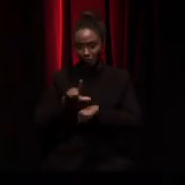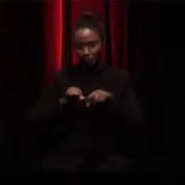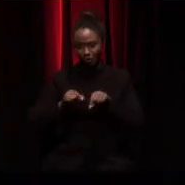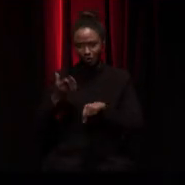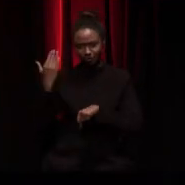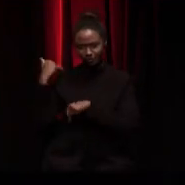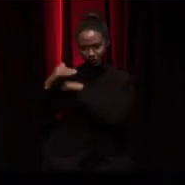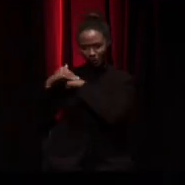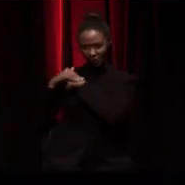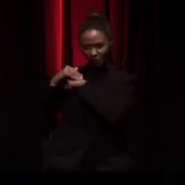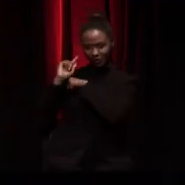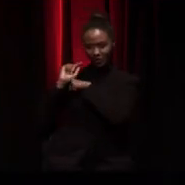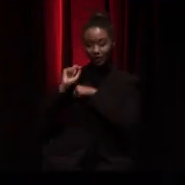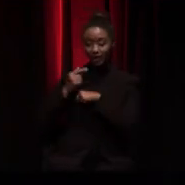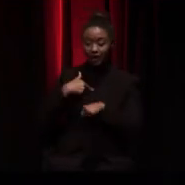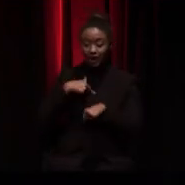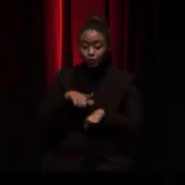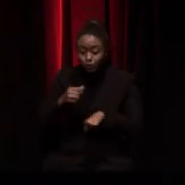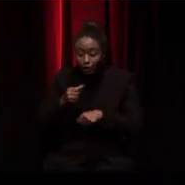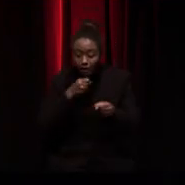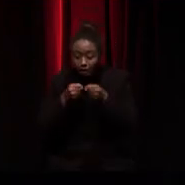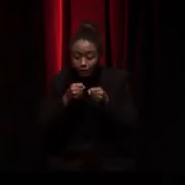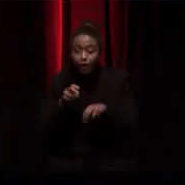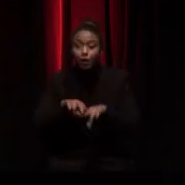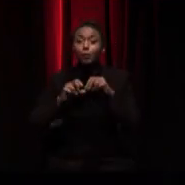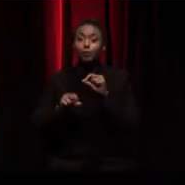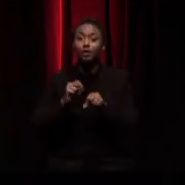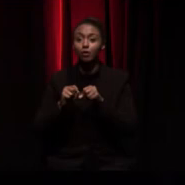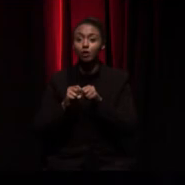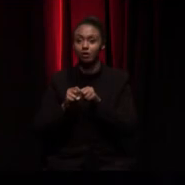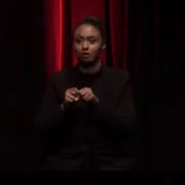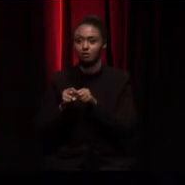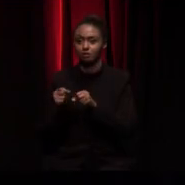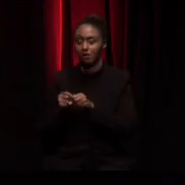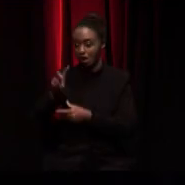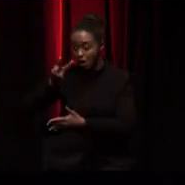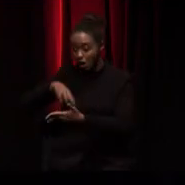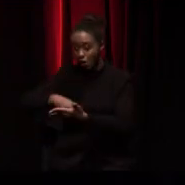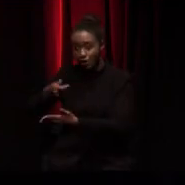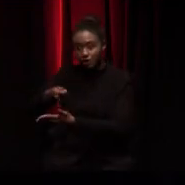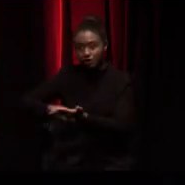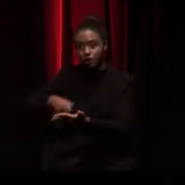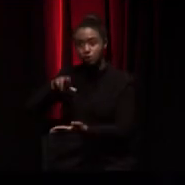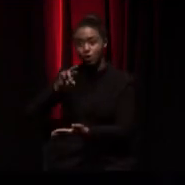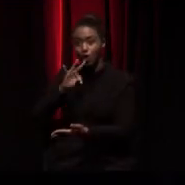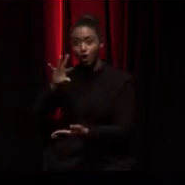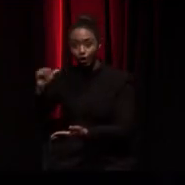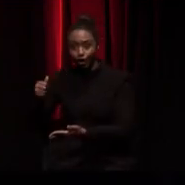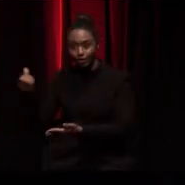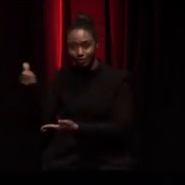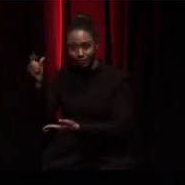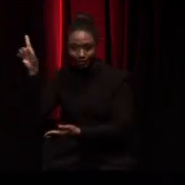I decided for journalism after reading Rota 66 by Caco Barcellos. I said: “I also want to expose that kind of people”.